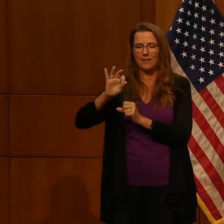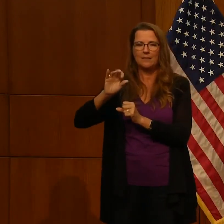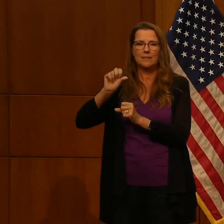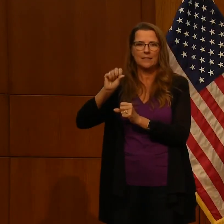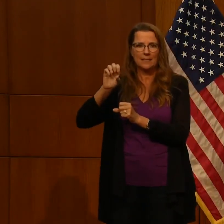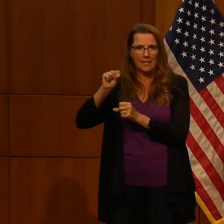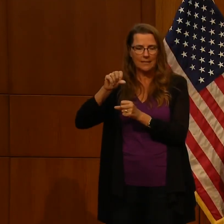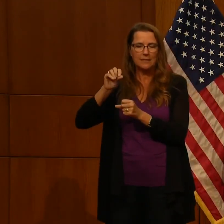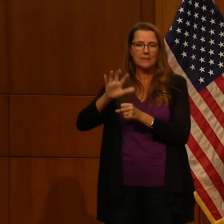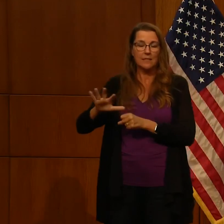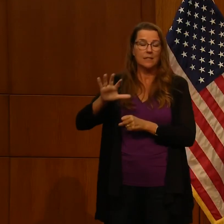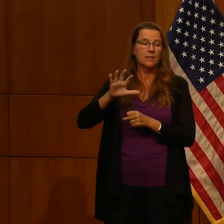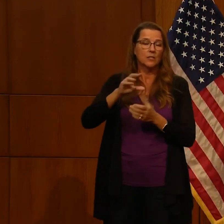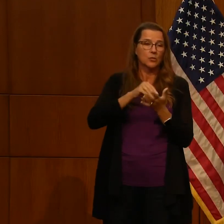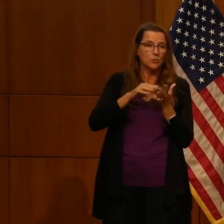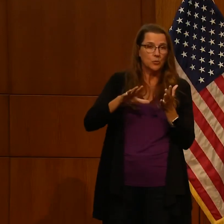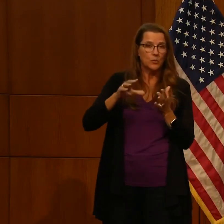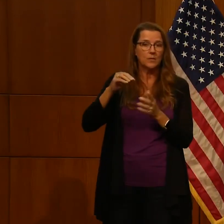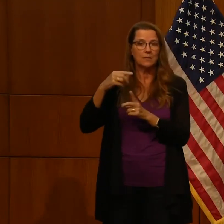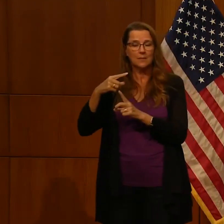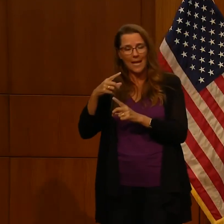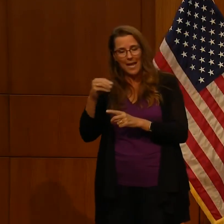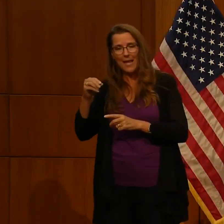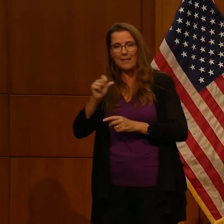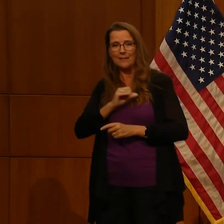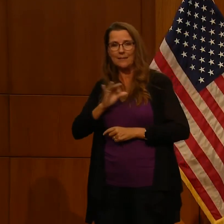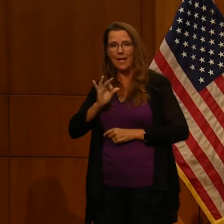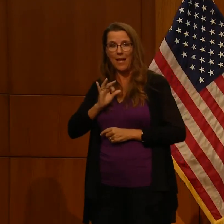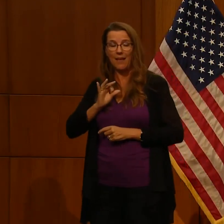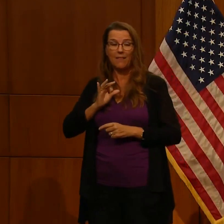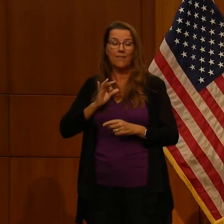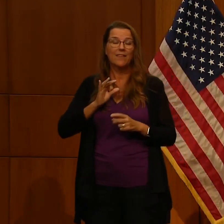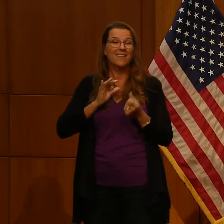POSITIVE COVID-19 CASES AMONGST